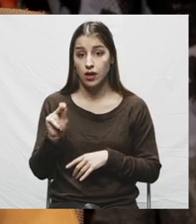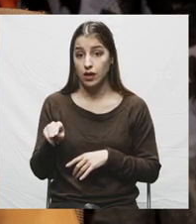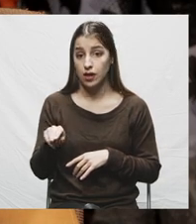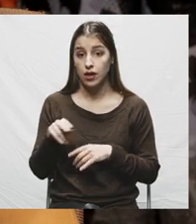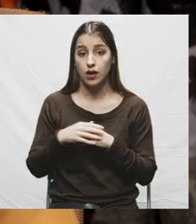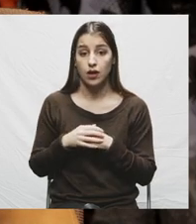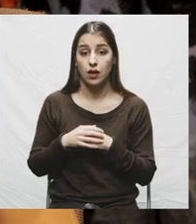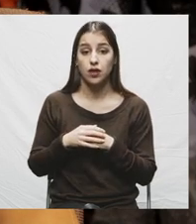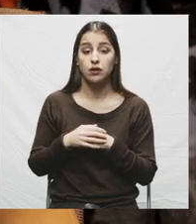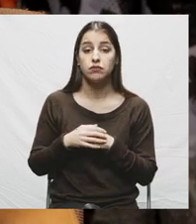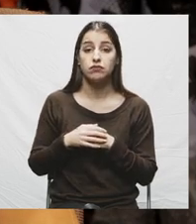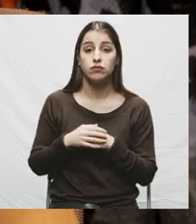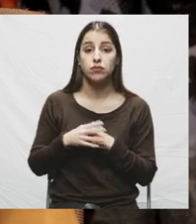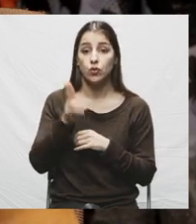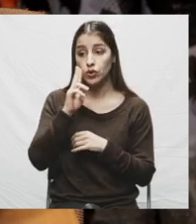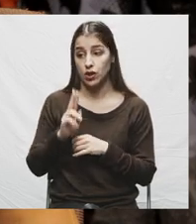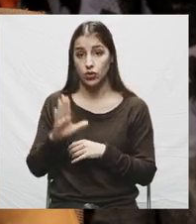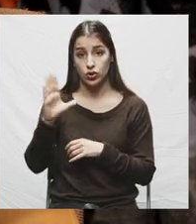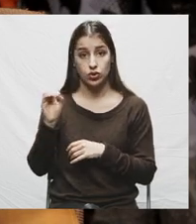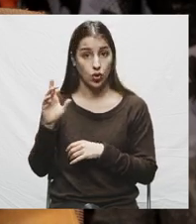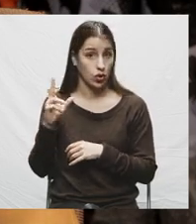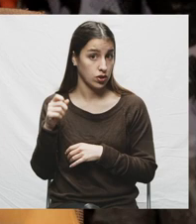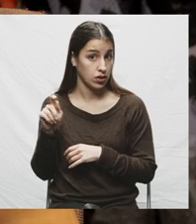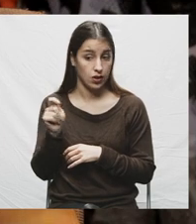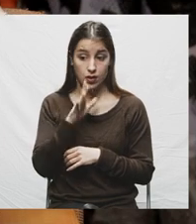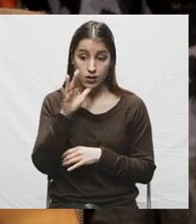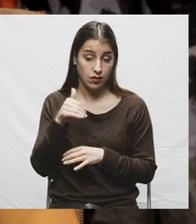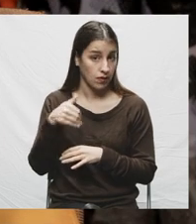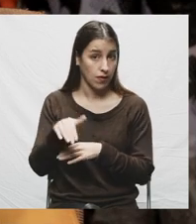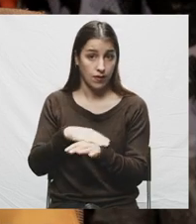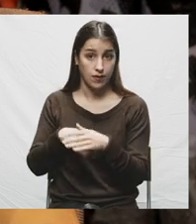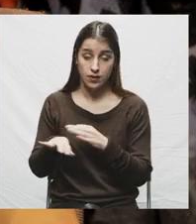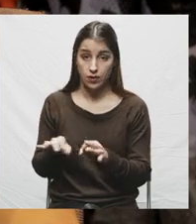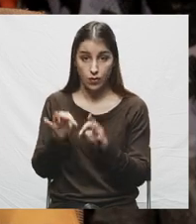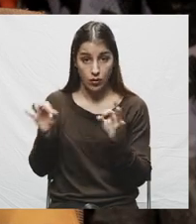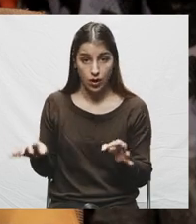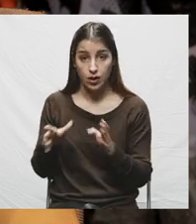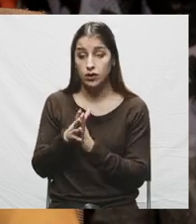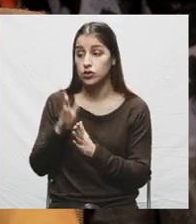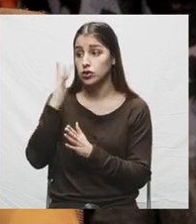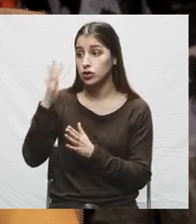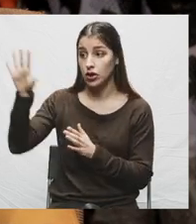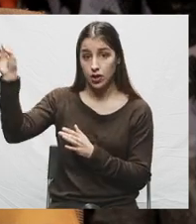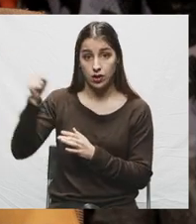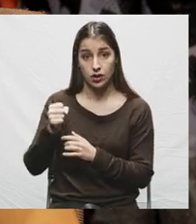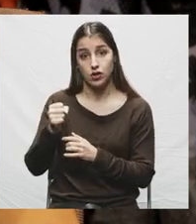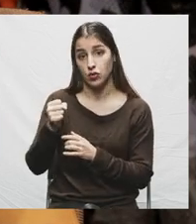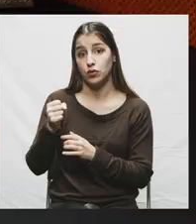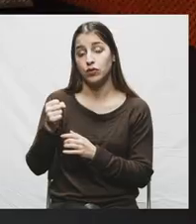announces they’re doing the same, based on the same problem, not having male dancers and having to hire foreigners. Thus I went